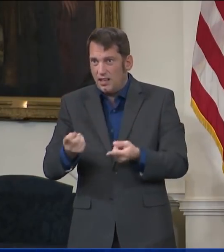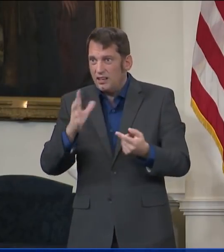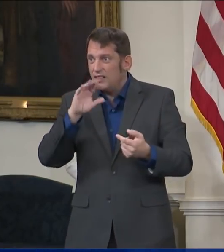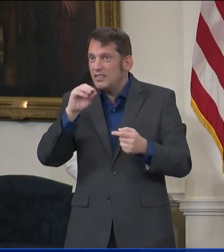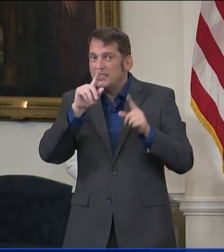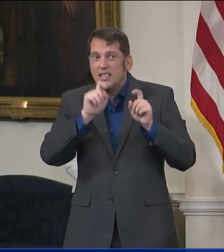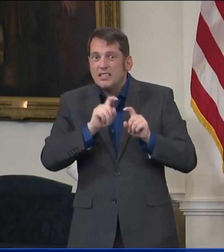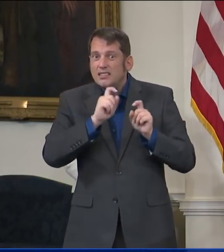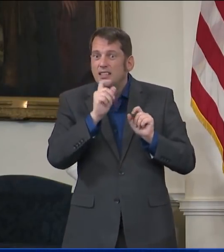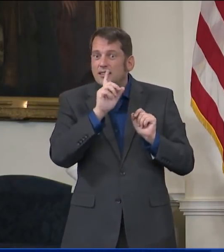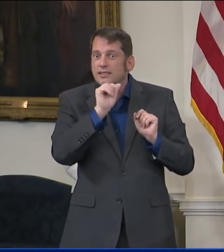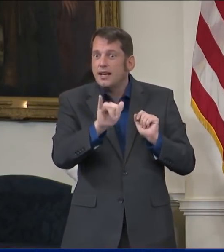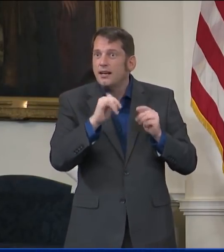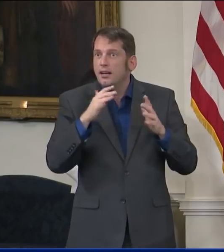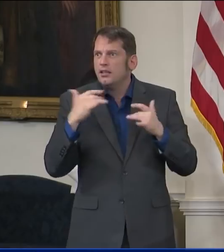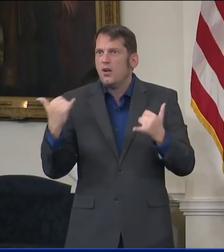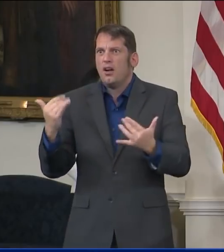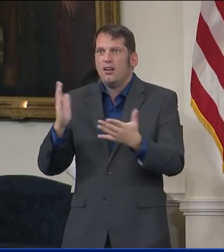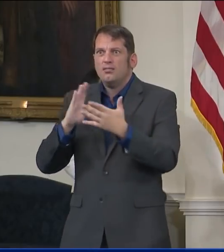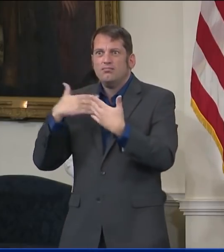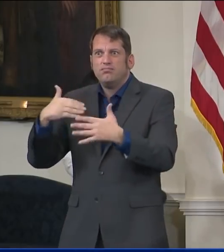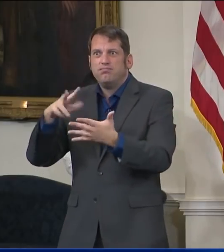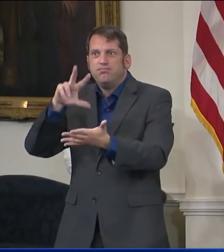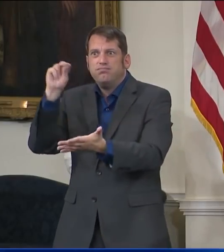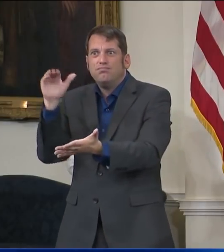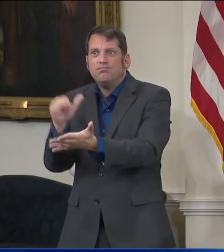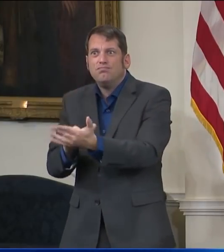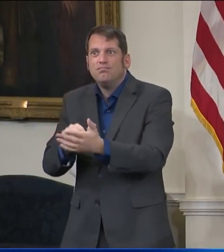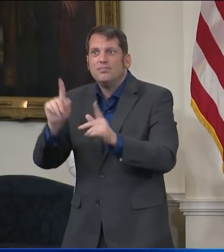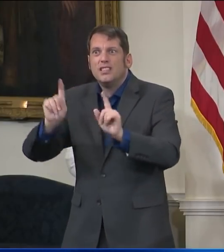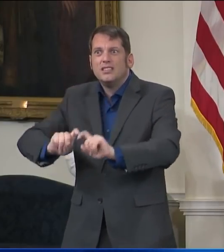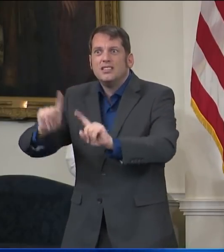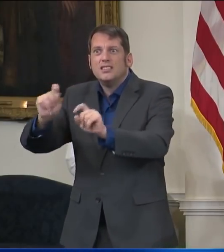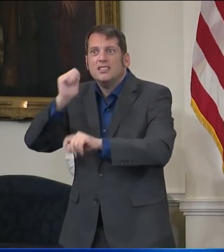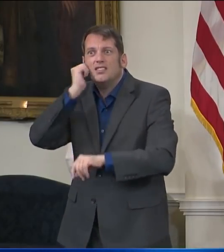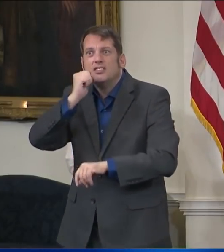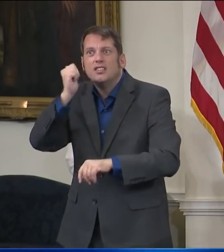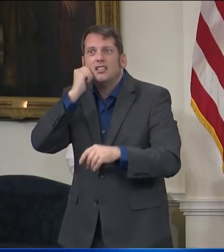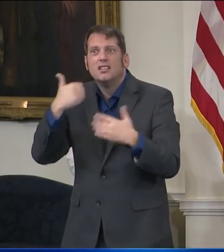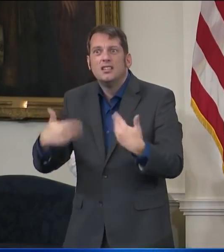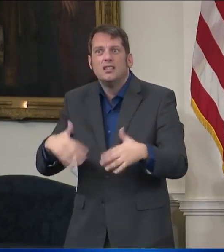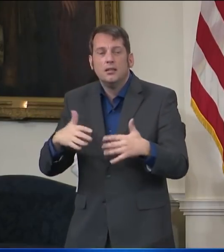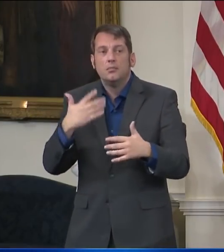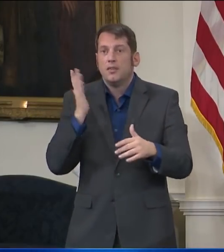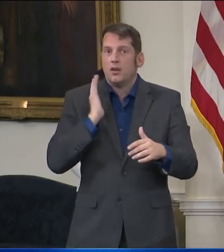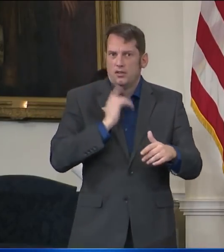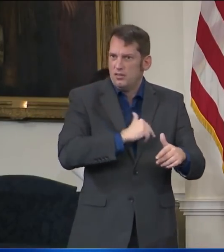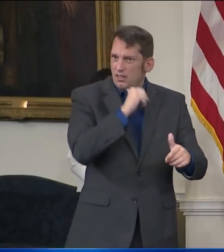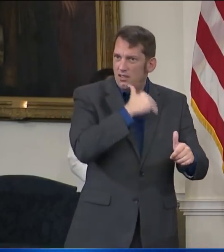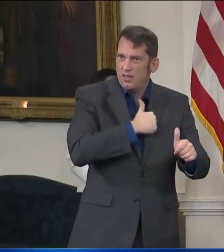NOW. WE DO 30,000. WE HAD NO SIX THOUSAND EXTRA HOSPITAL BED CAPACITY.